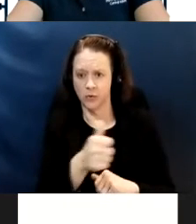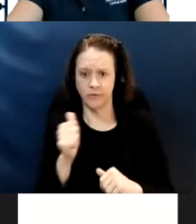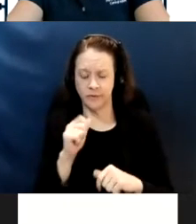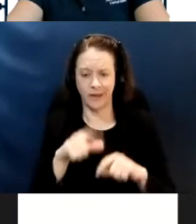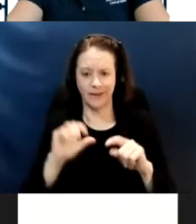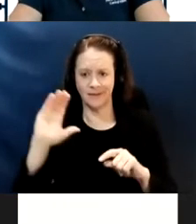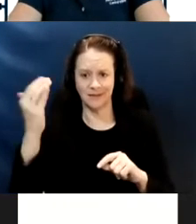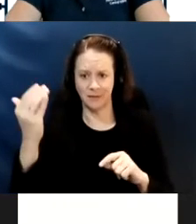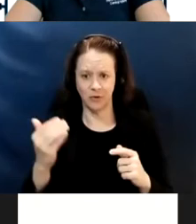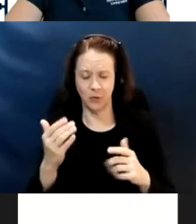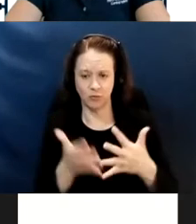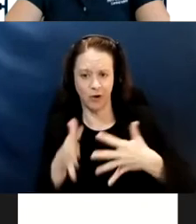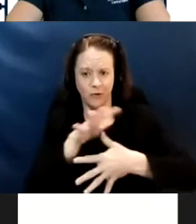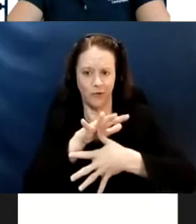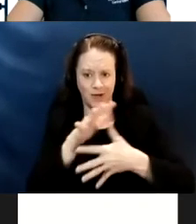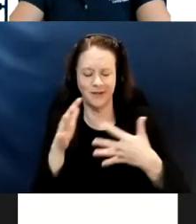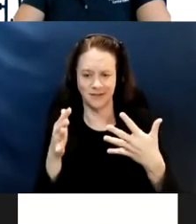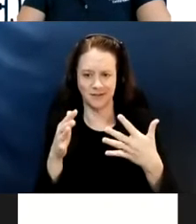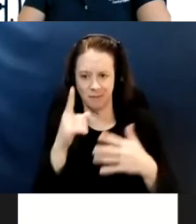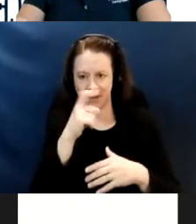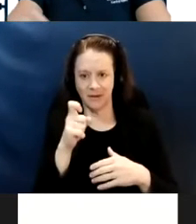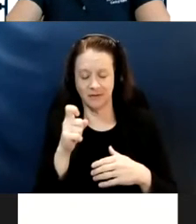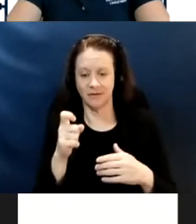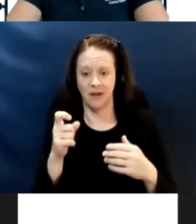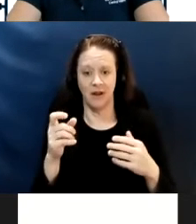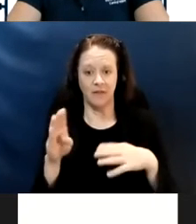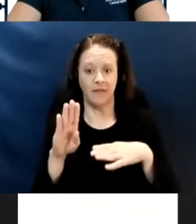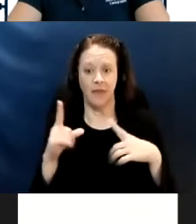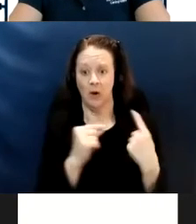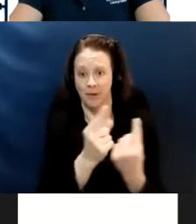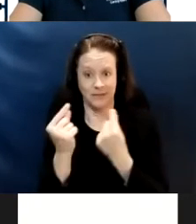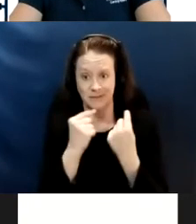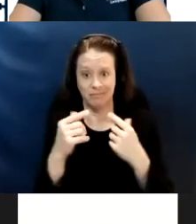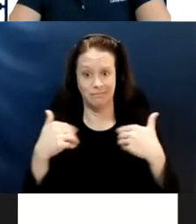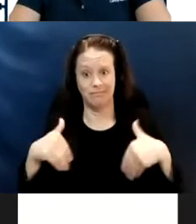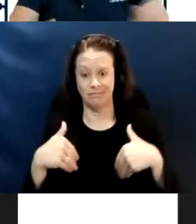to prioritize because they're so busy with other things.